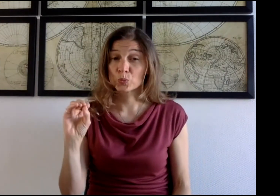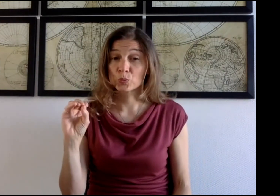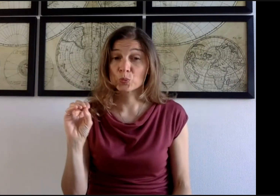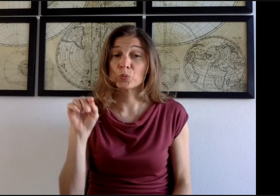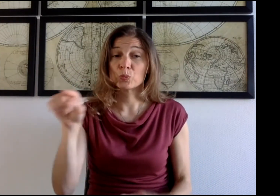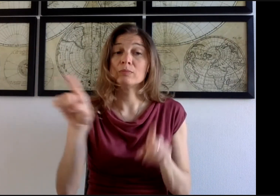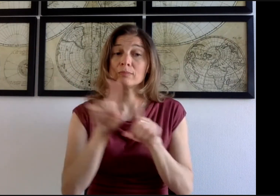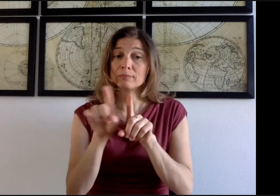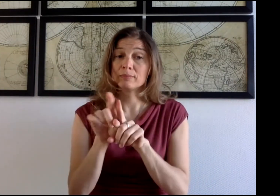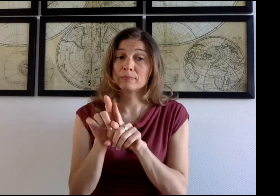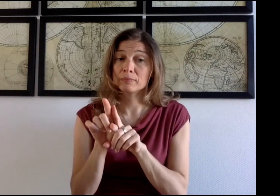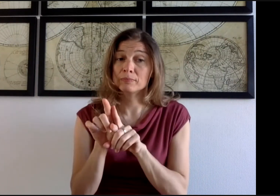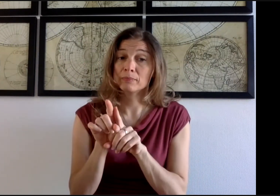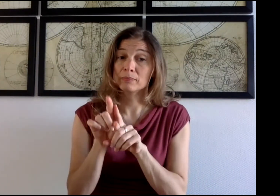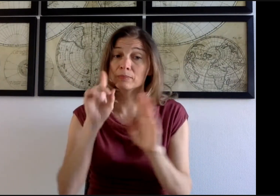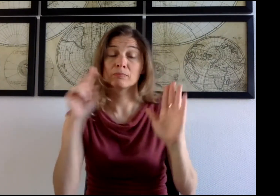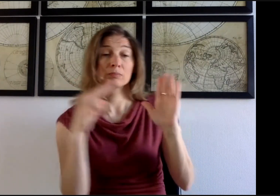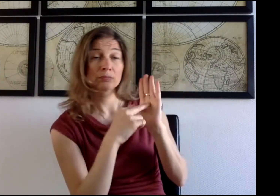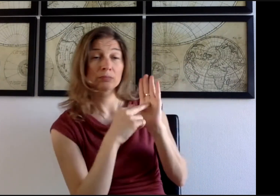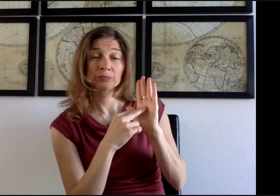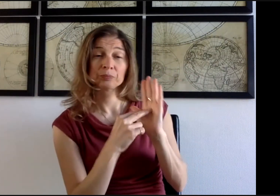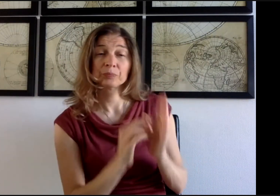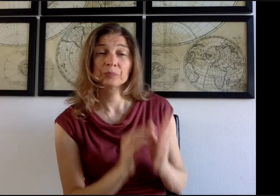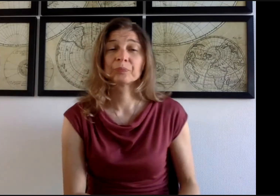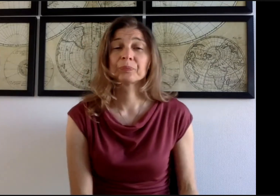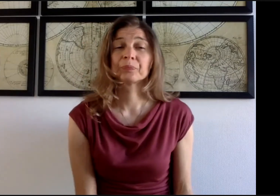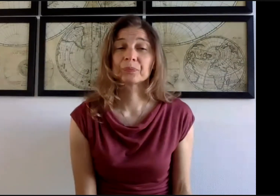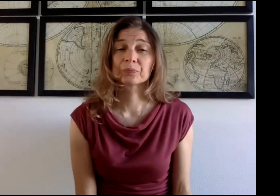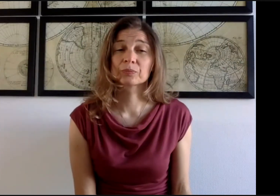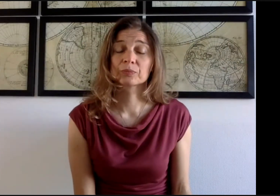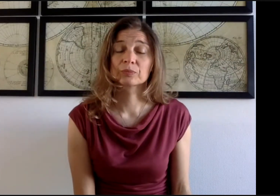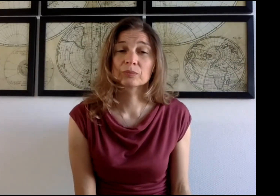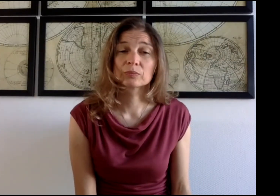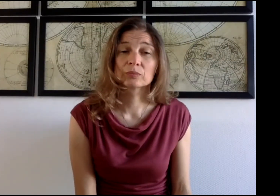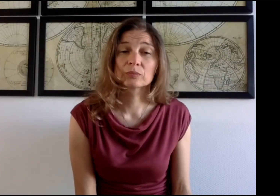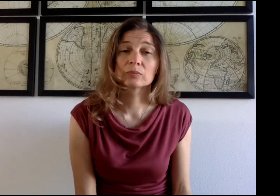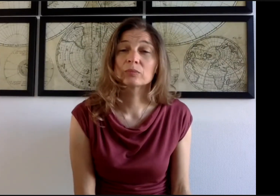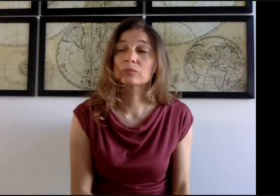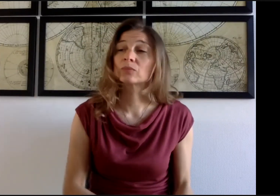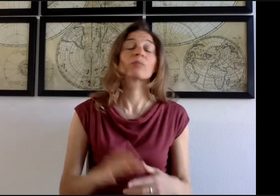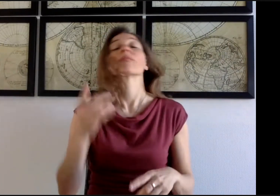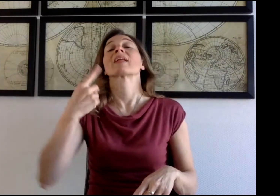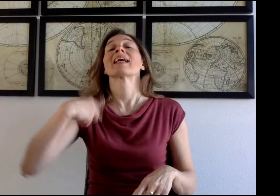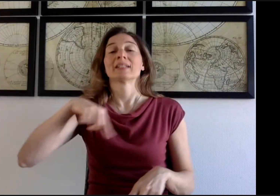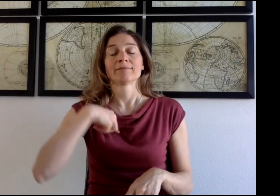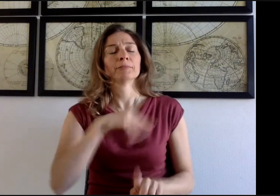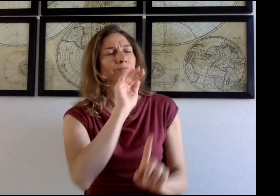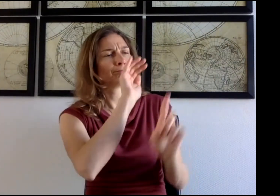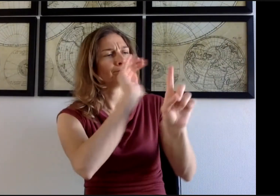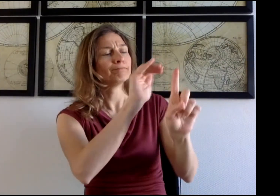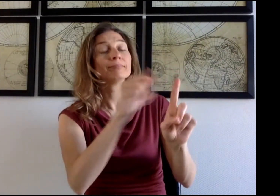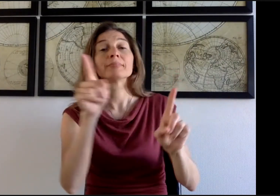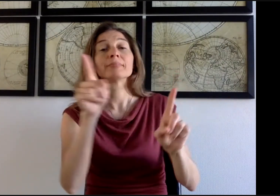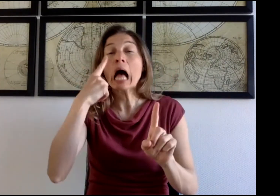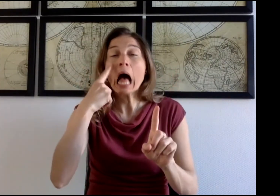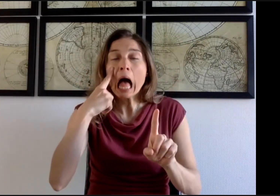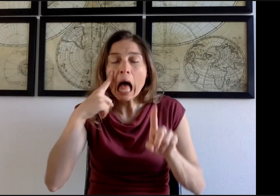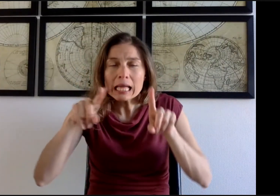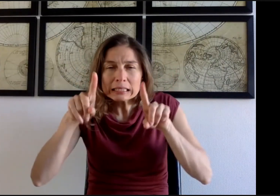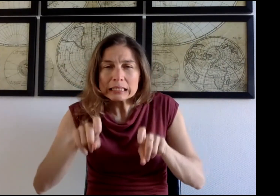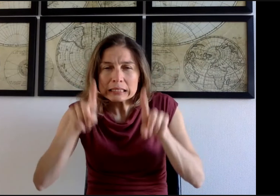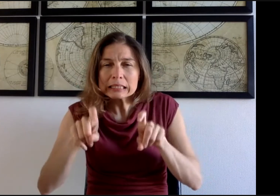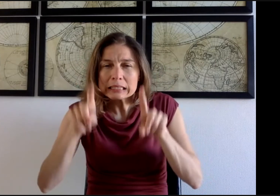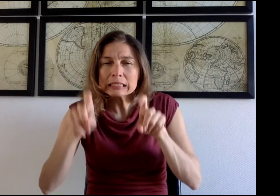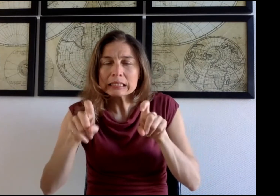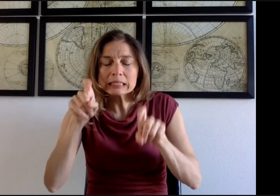These tests needs to be extended to persons who live in their homes too